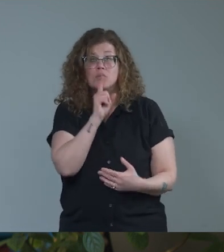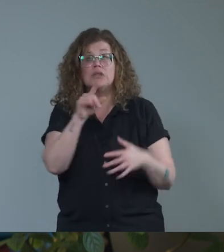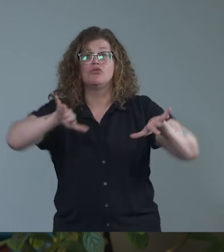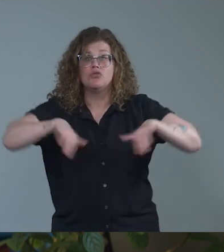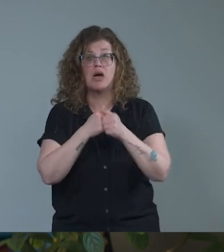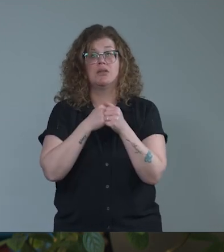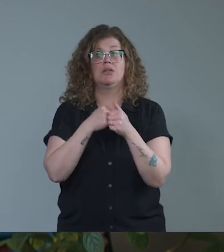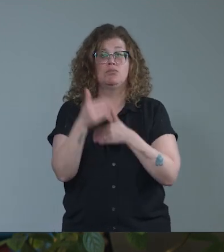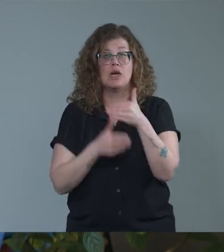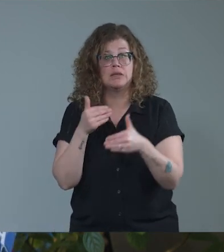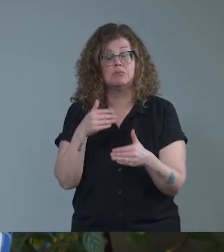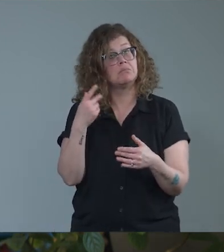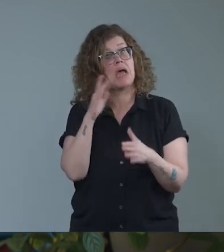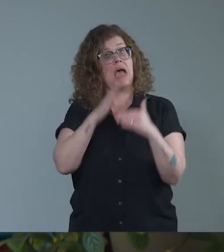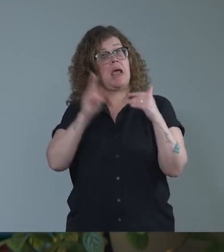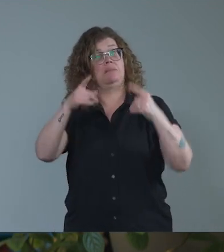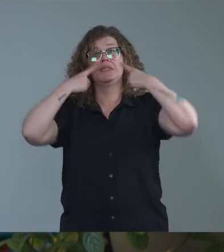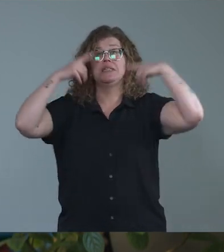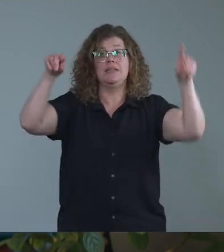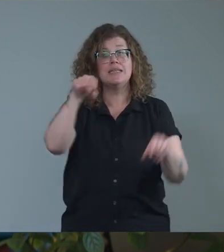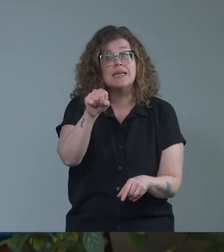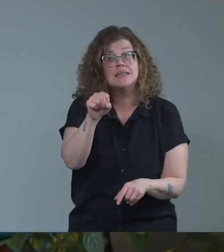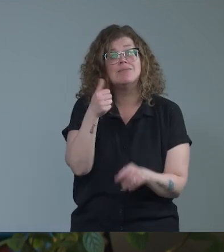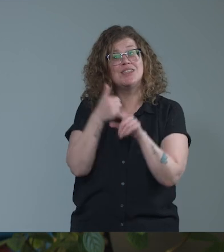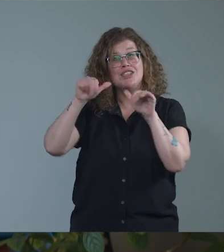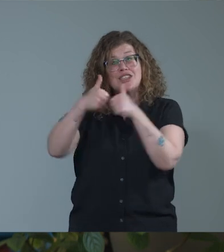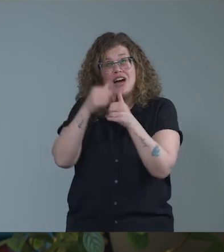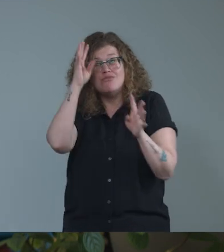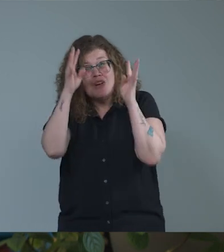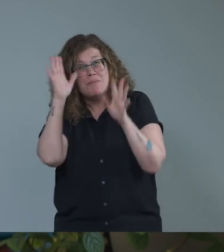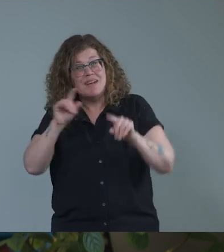stubborn. I didn’t know.